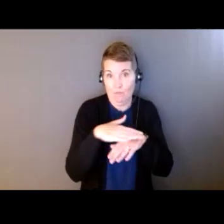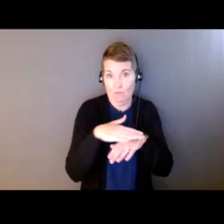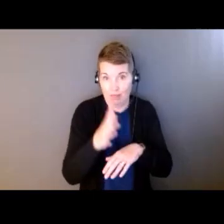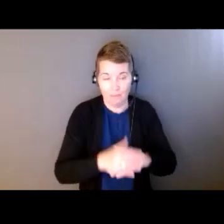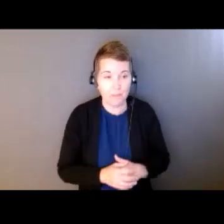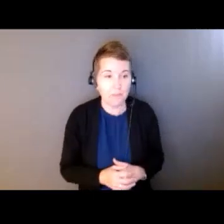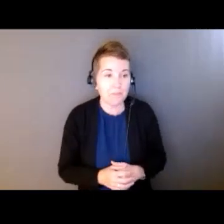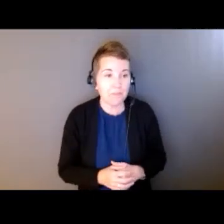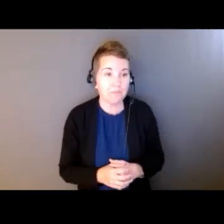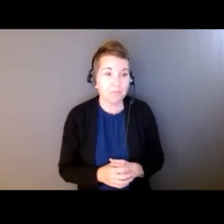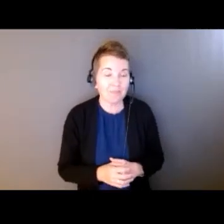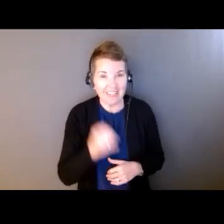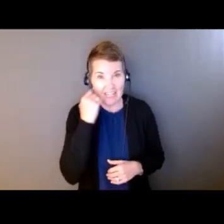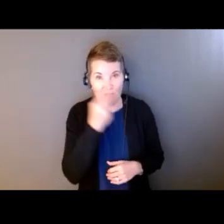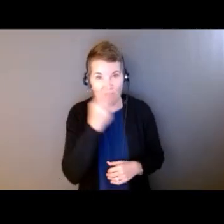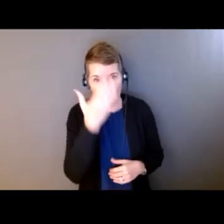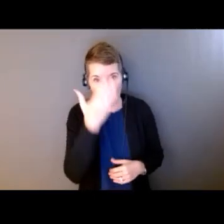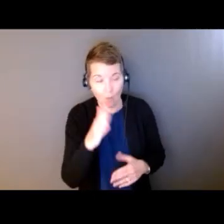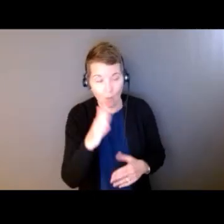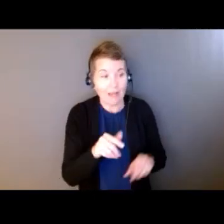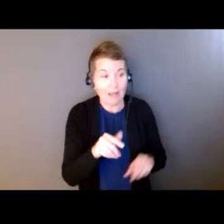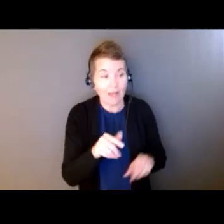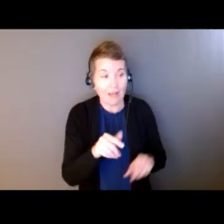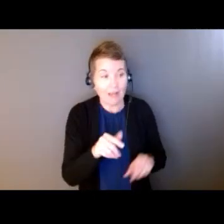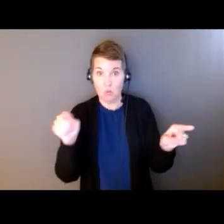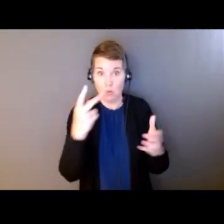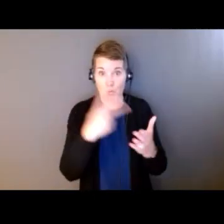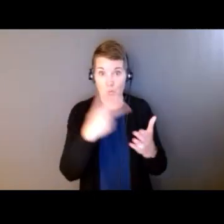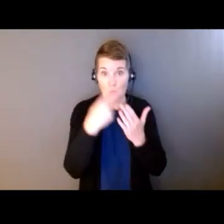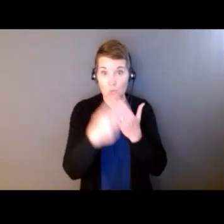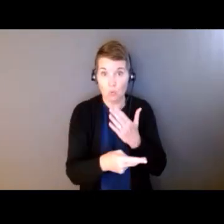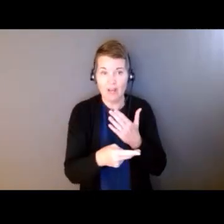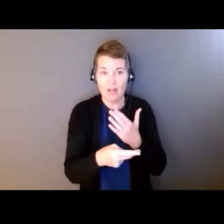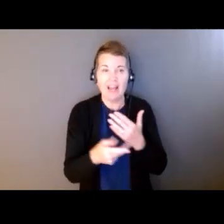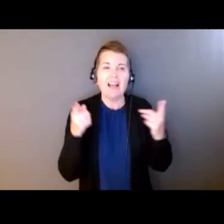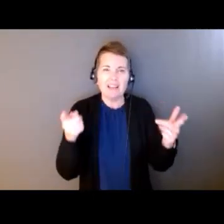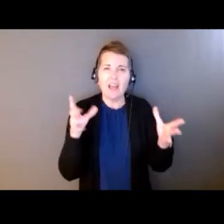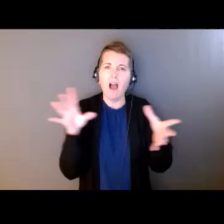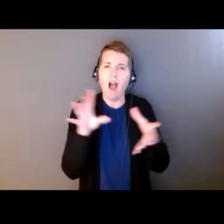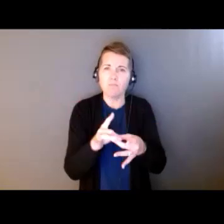Arts Across Canada and Arts Abroad: Connecting Canadian artists to audiences and the world.